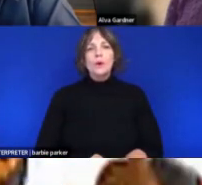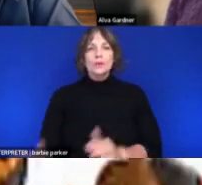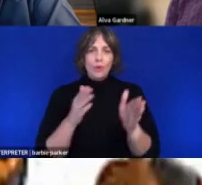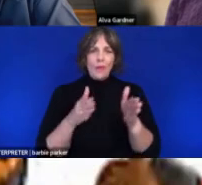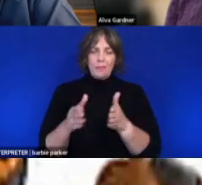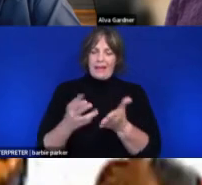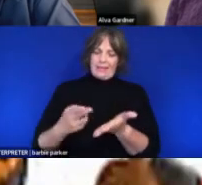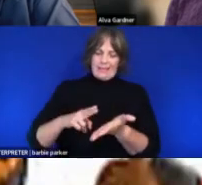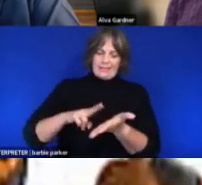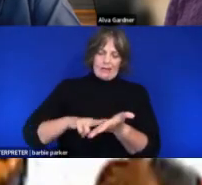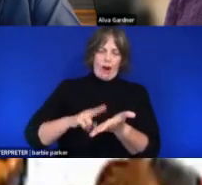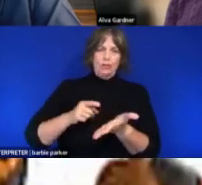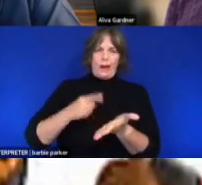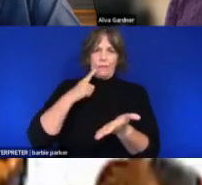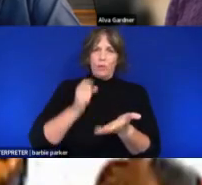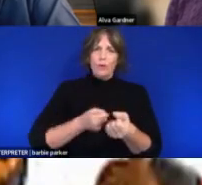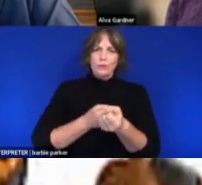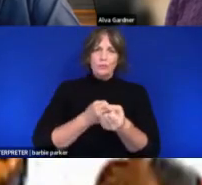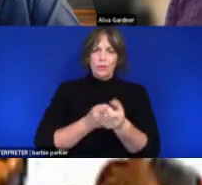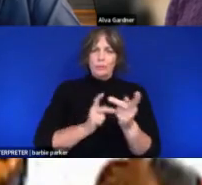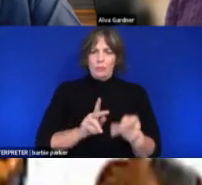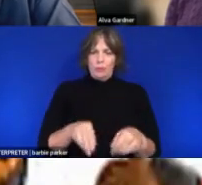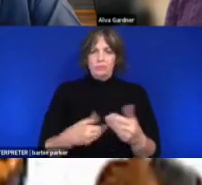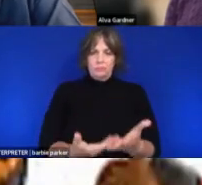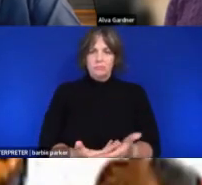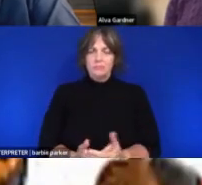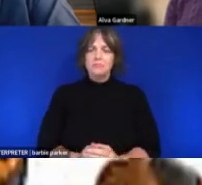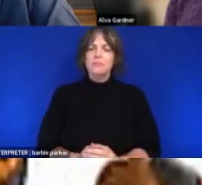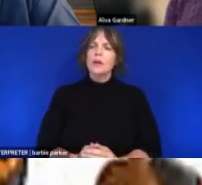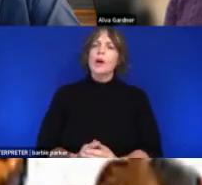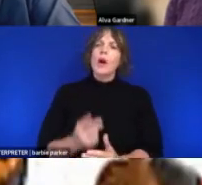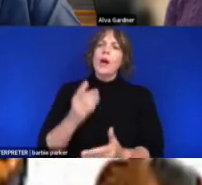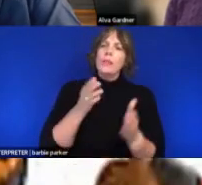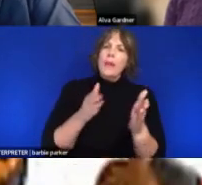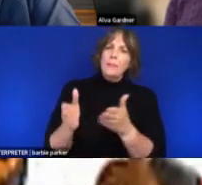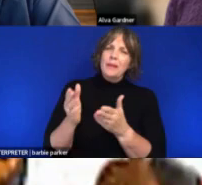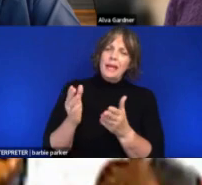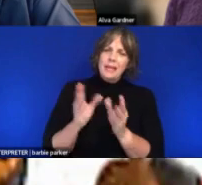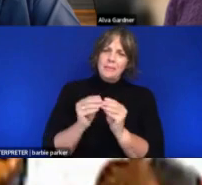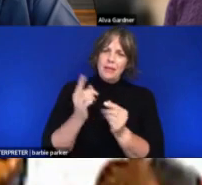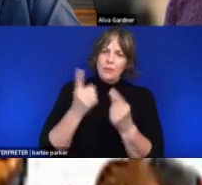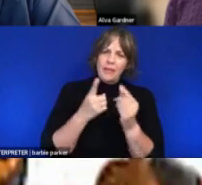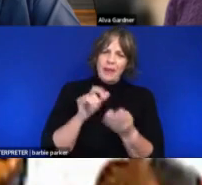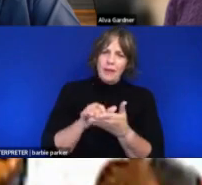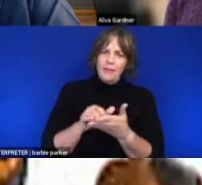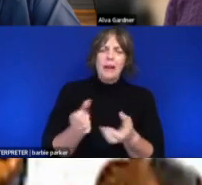people. And so when we think about the planning meeting, how many people do we support that don't want to go to their meeting because of the past